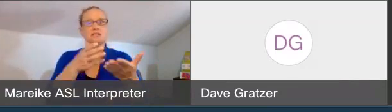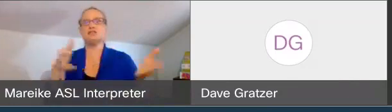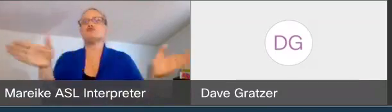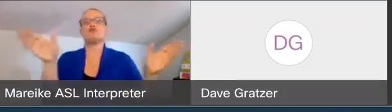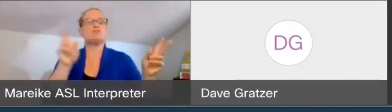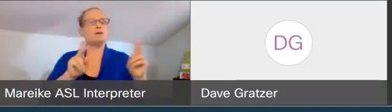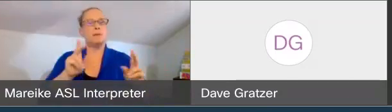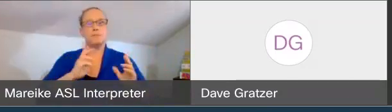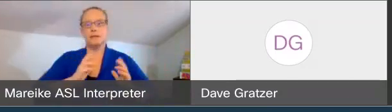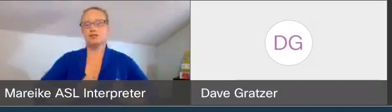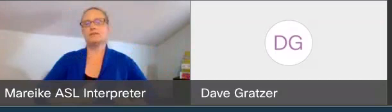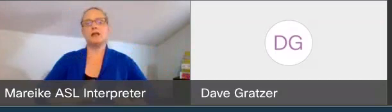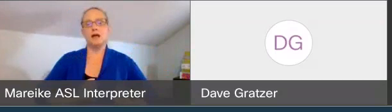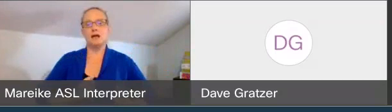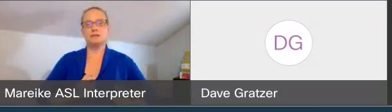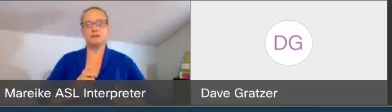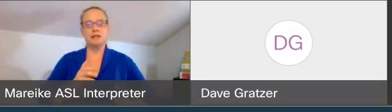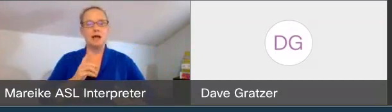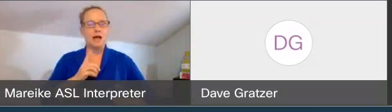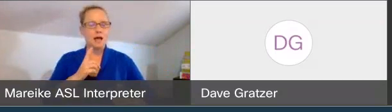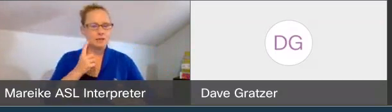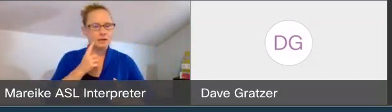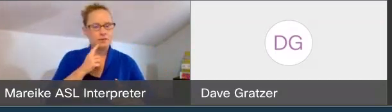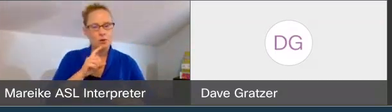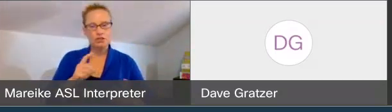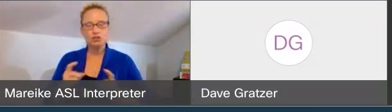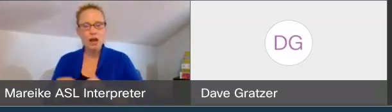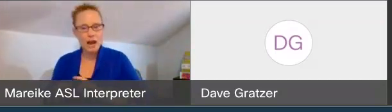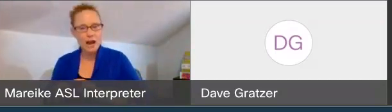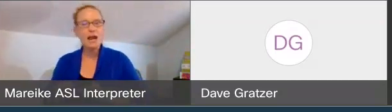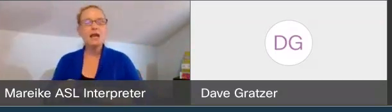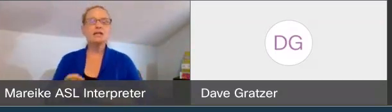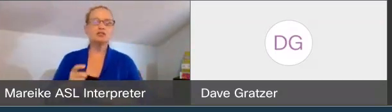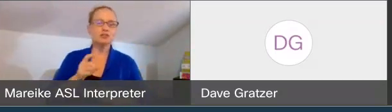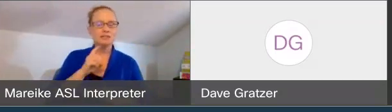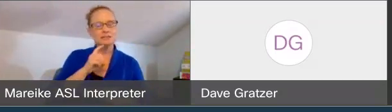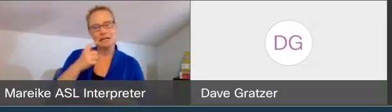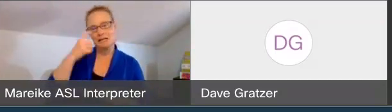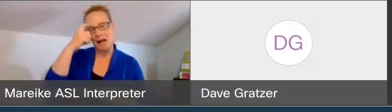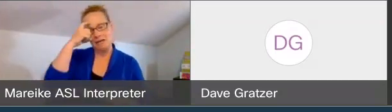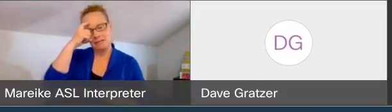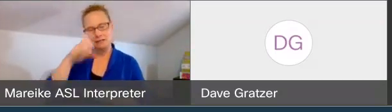I'm thinking for a change is a CBT based intervention, reasoning and rehabilitation